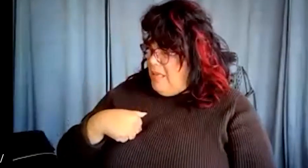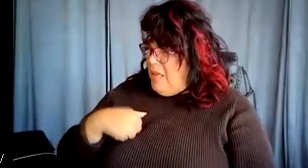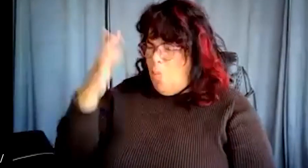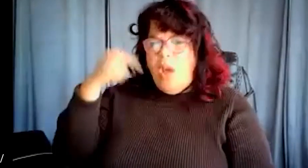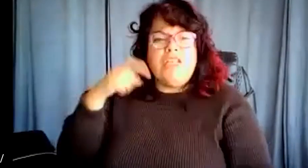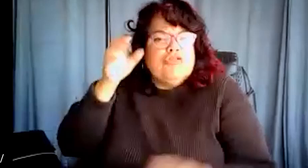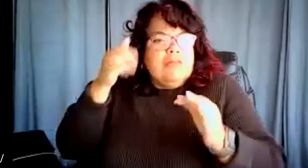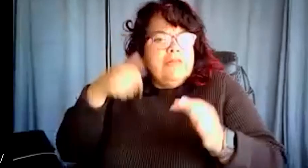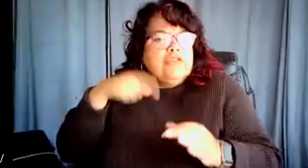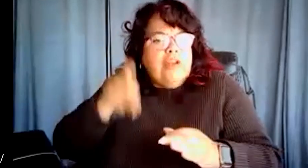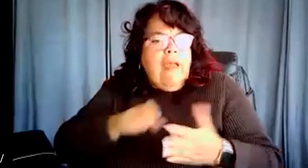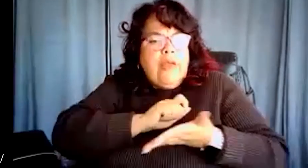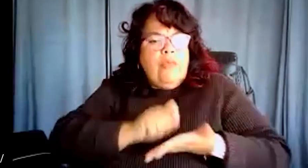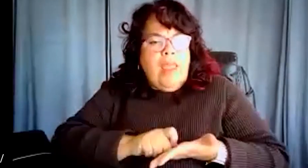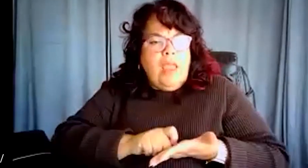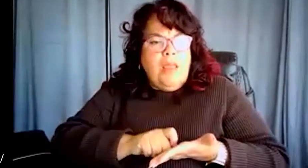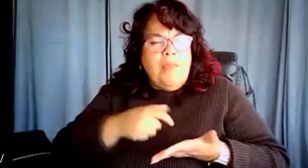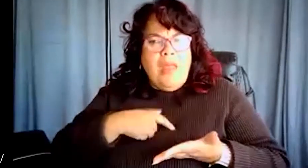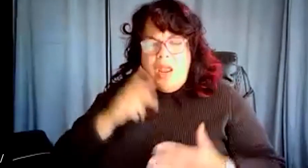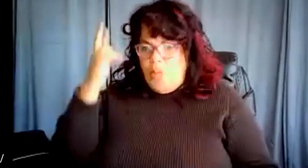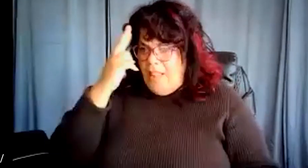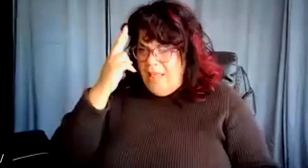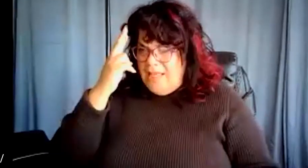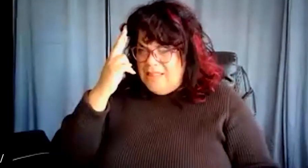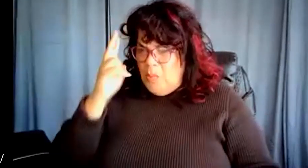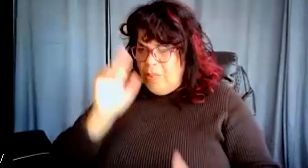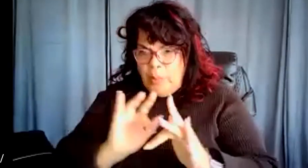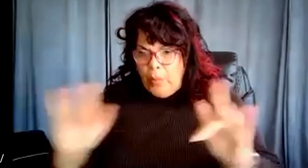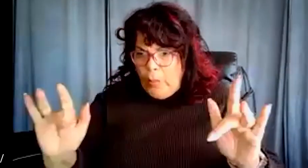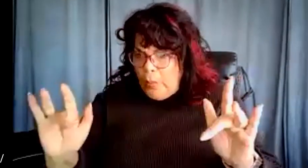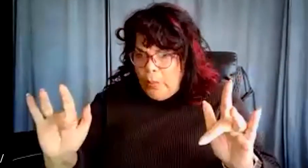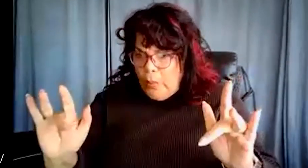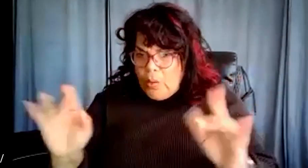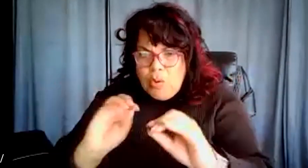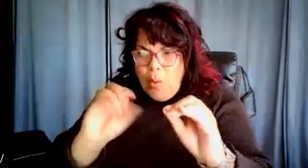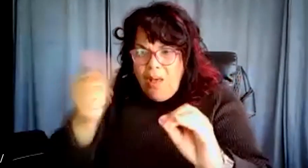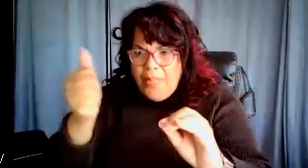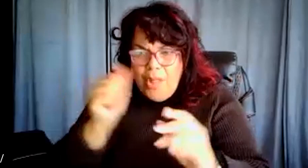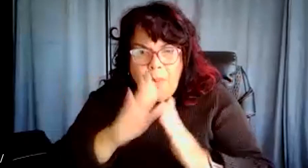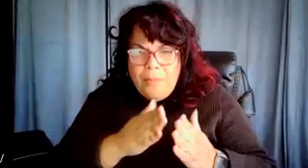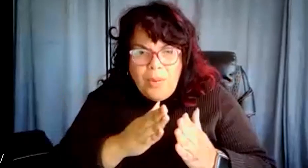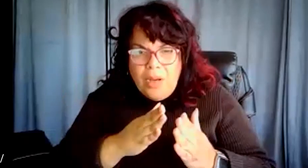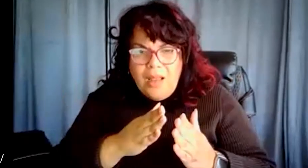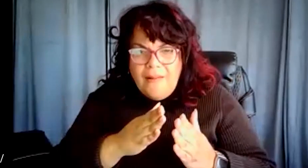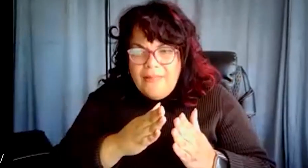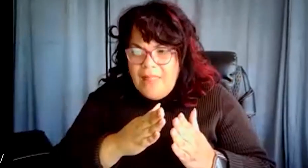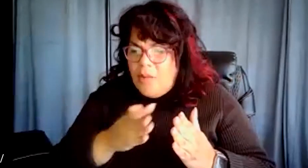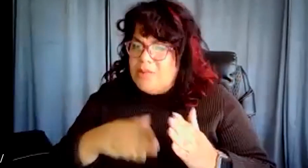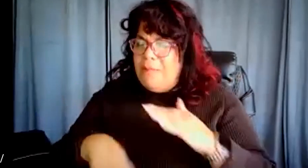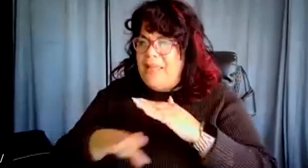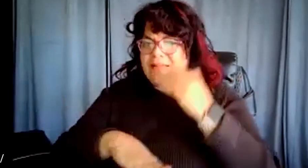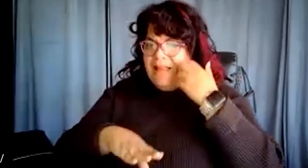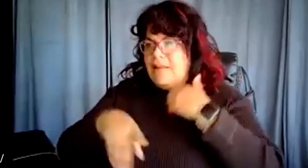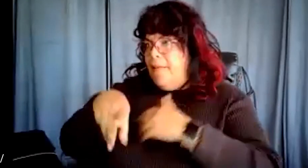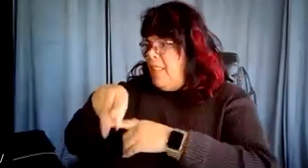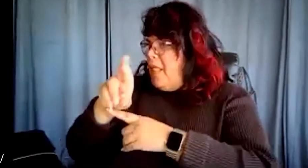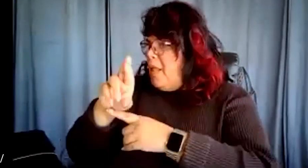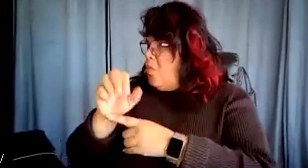But I realized that there was such a gap in the market for a basic primer on disability.